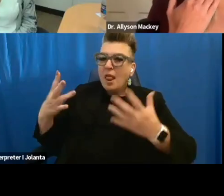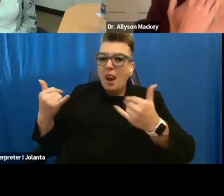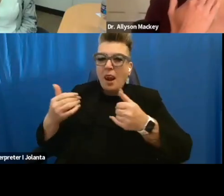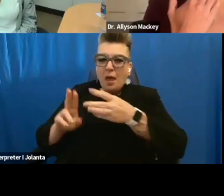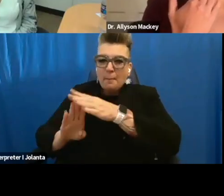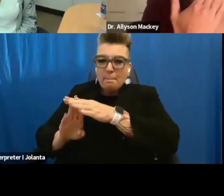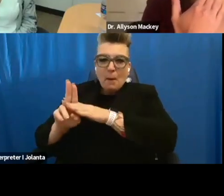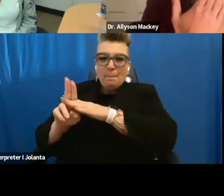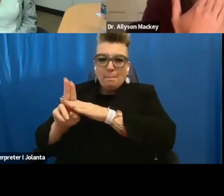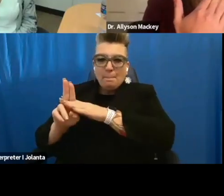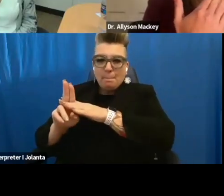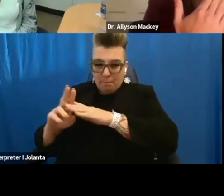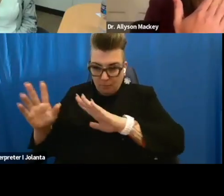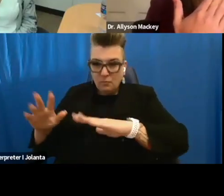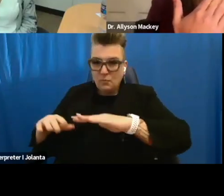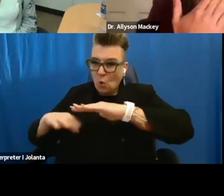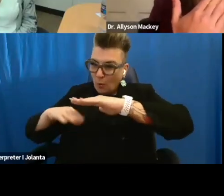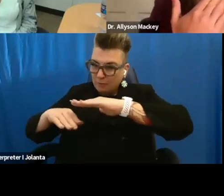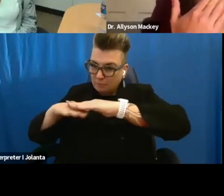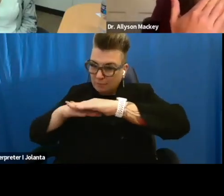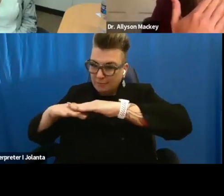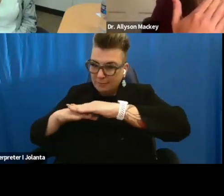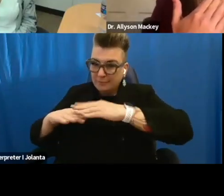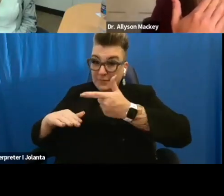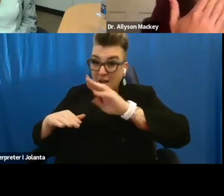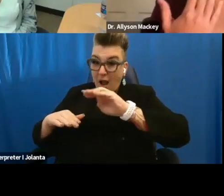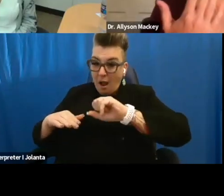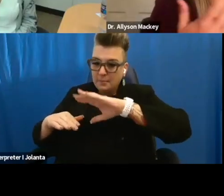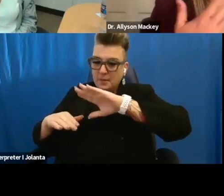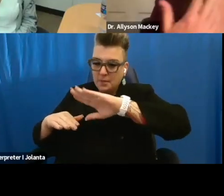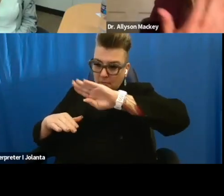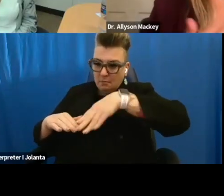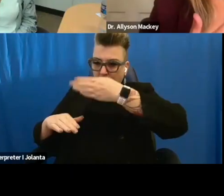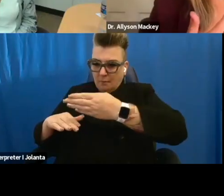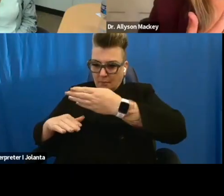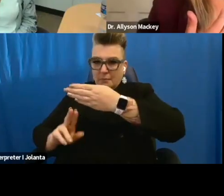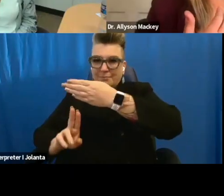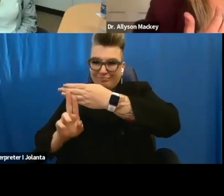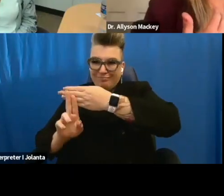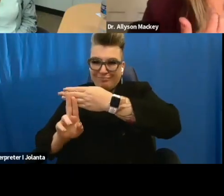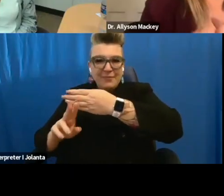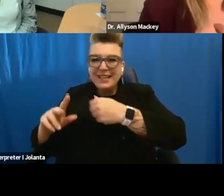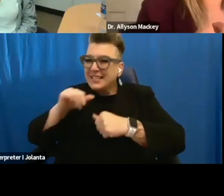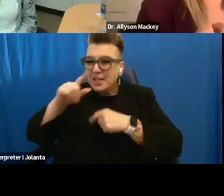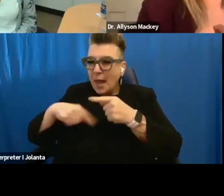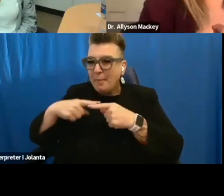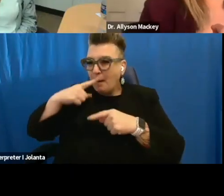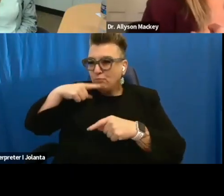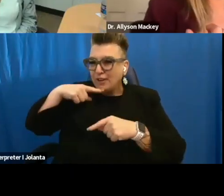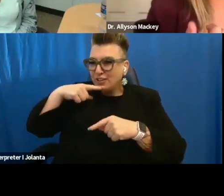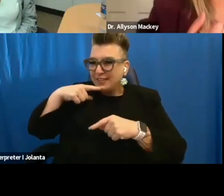um so I don't think it is about any kind of brushing habits we don't know that for sure